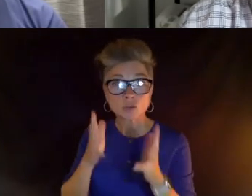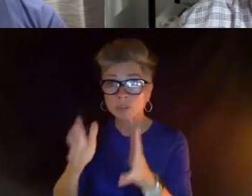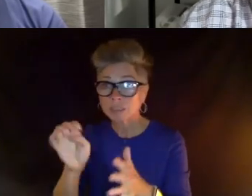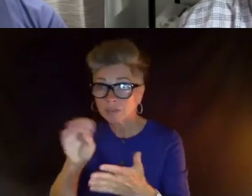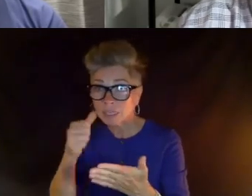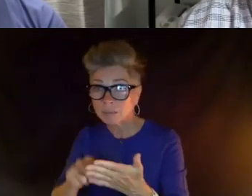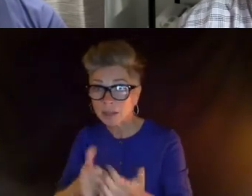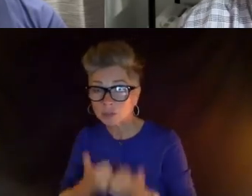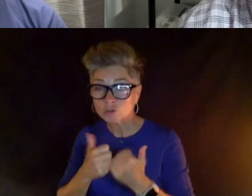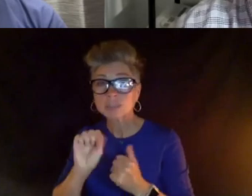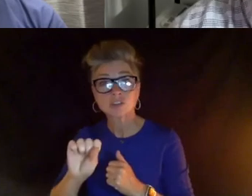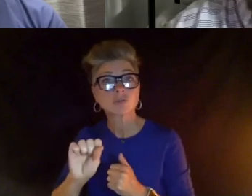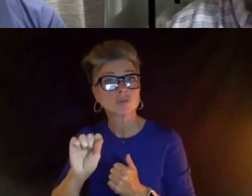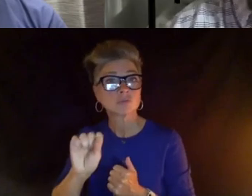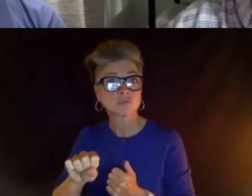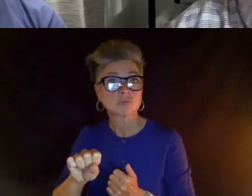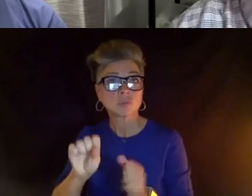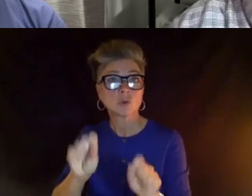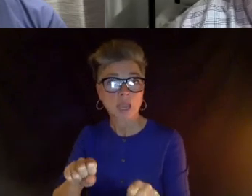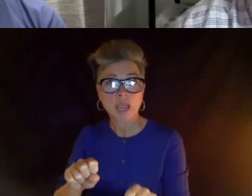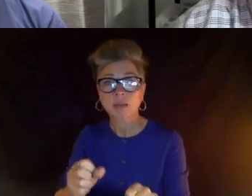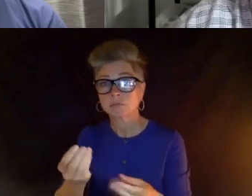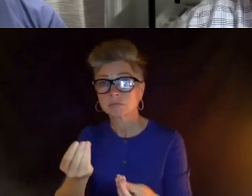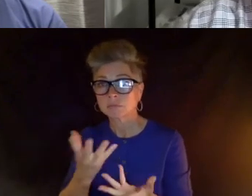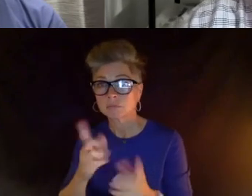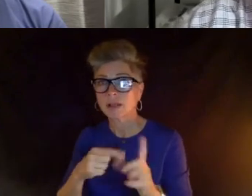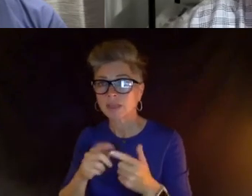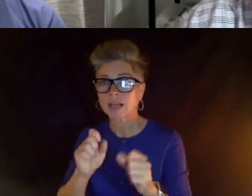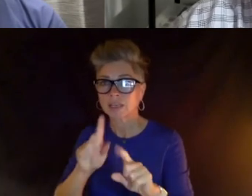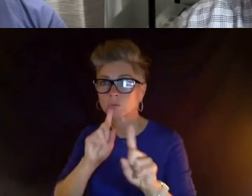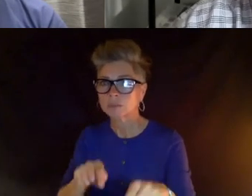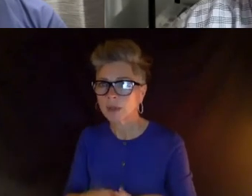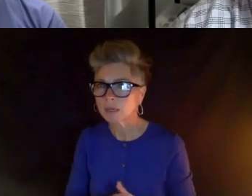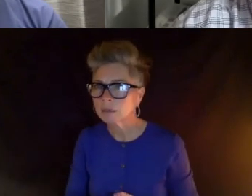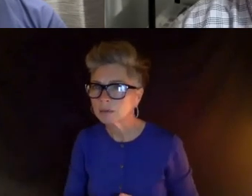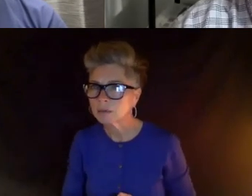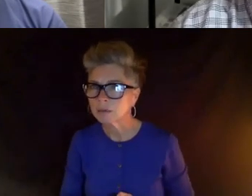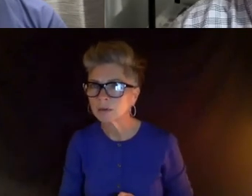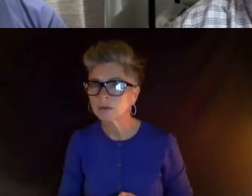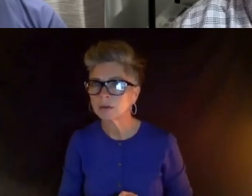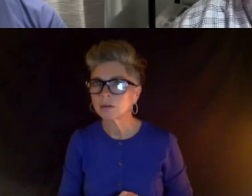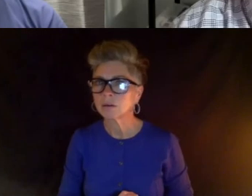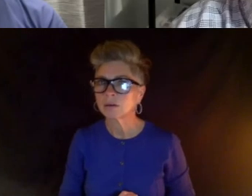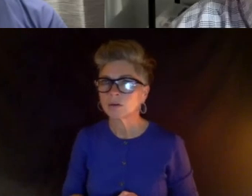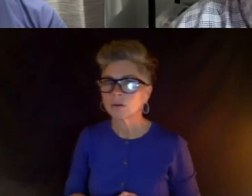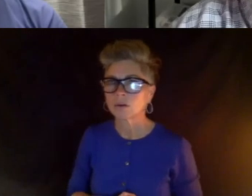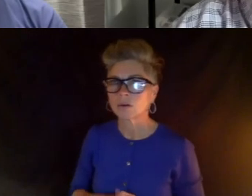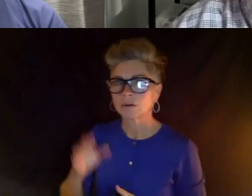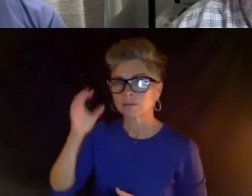we will try to address those questions by email or some other way. So I wanted to quickly review what's coming up,